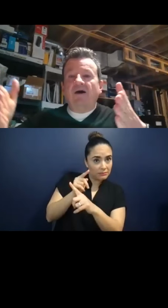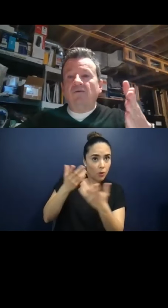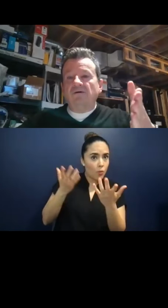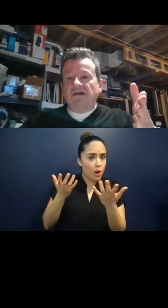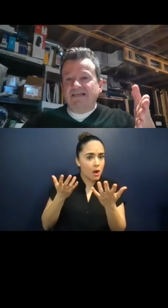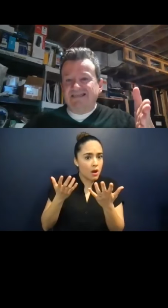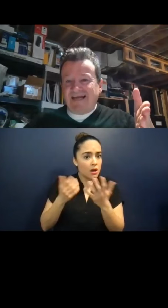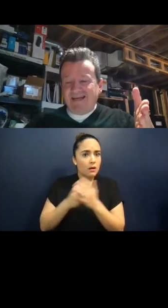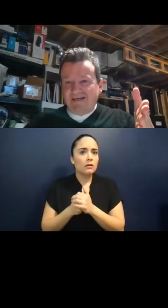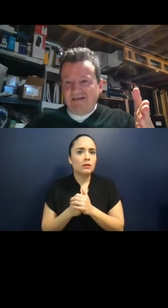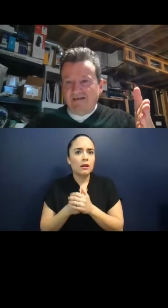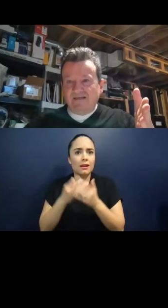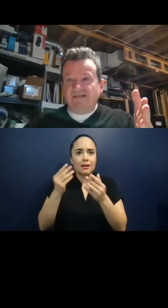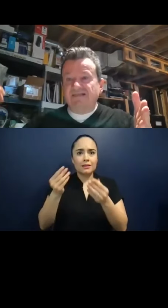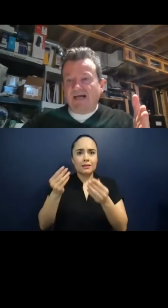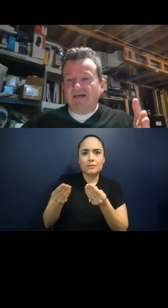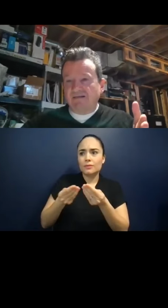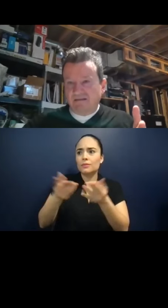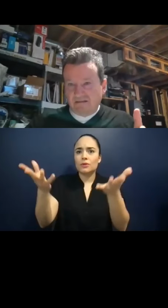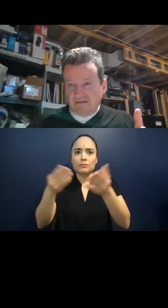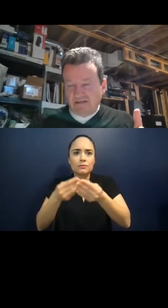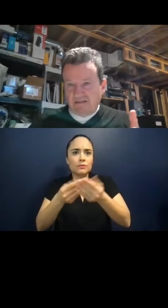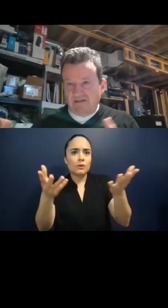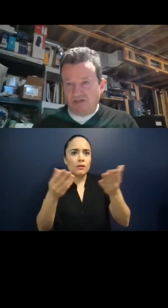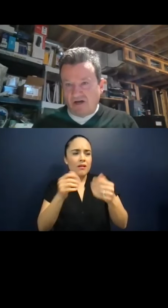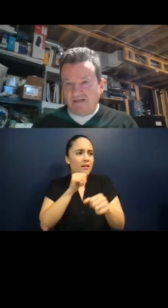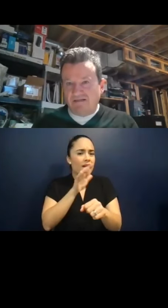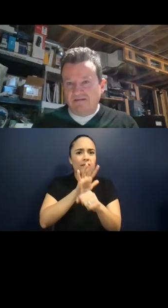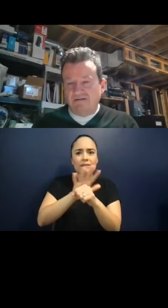NACI is actually said based on the list which is not enough